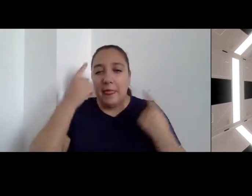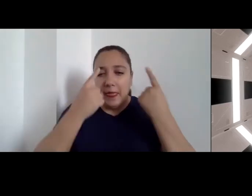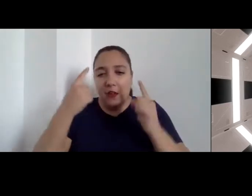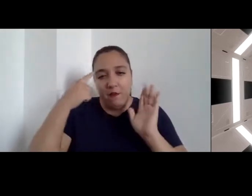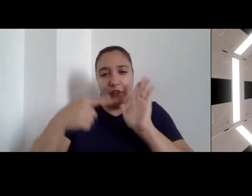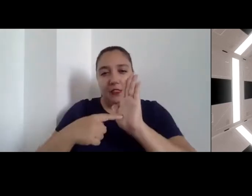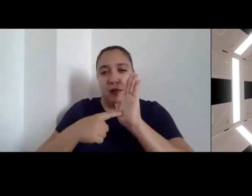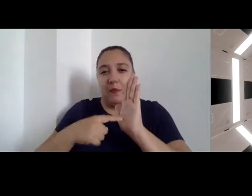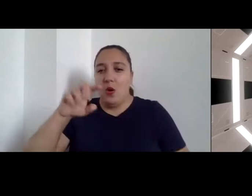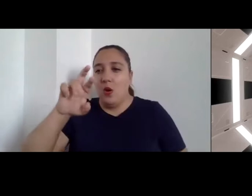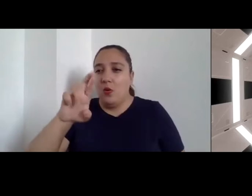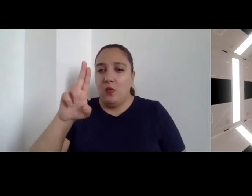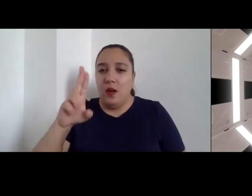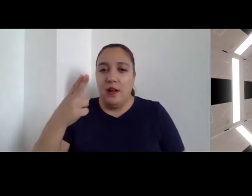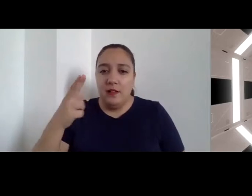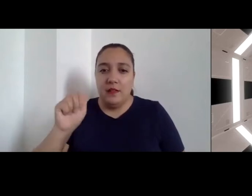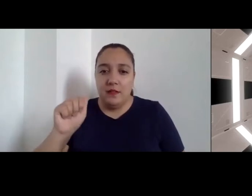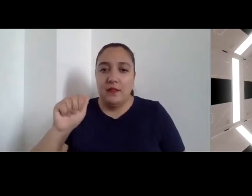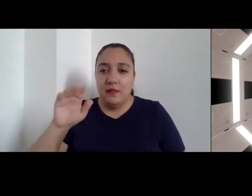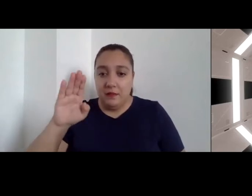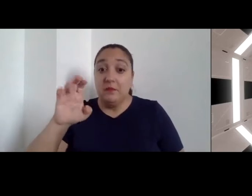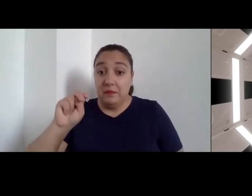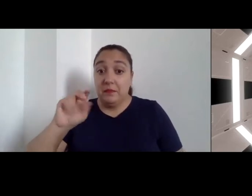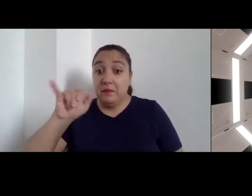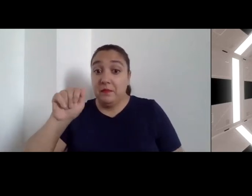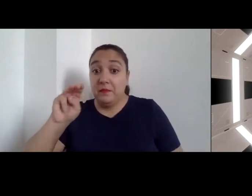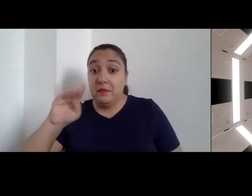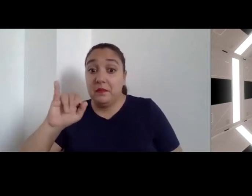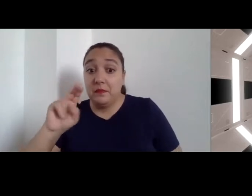that are evidence of the needs of critical